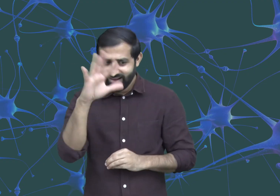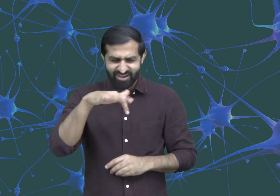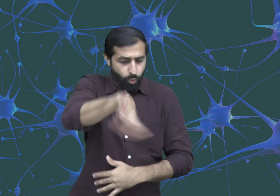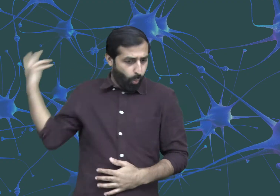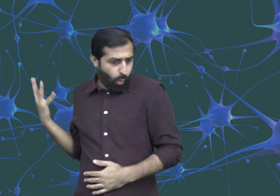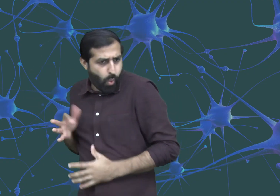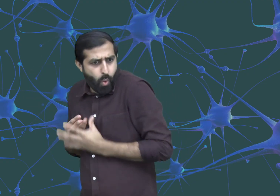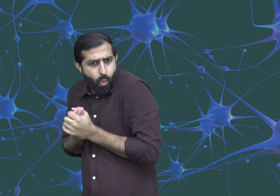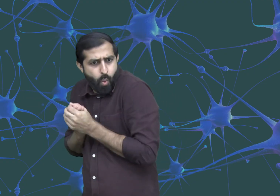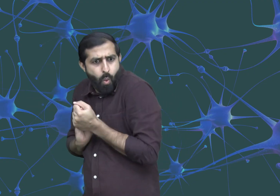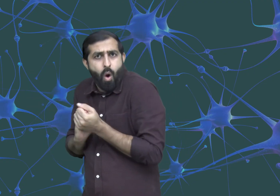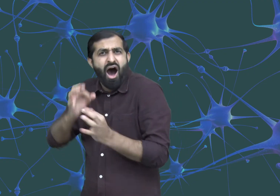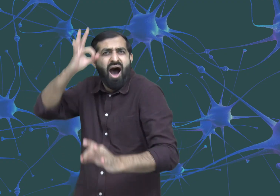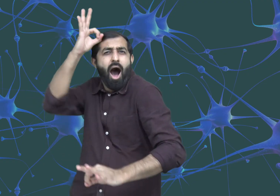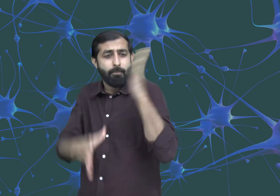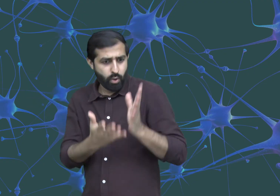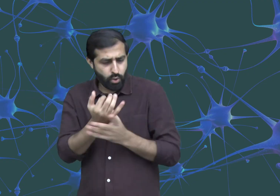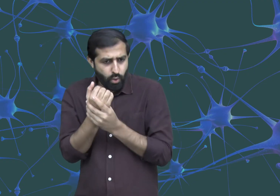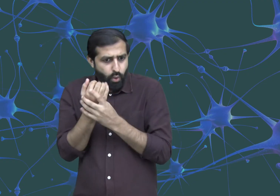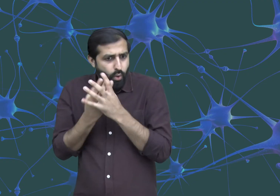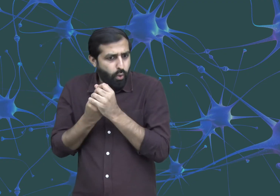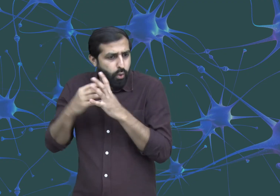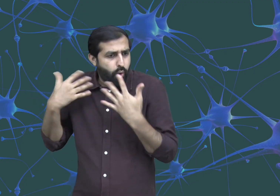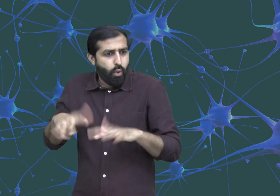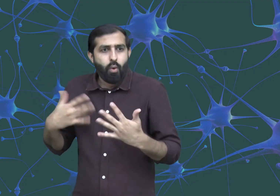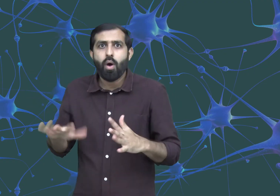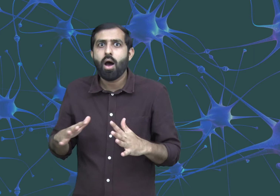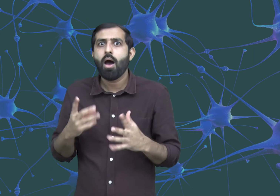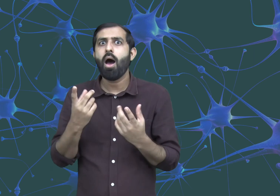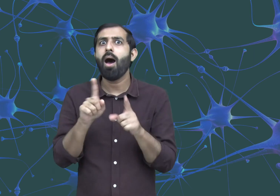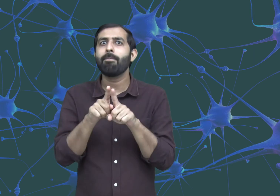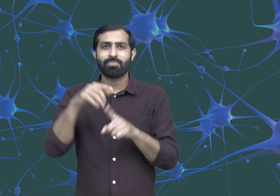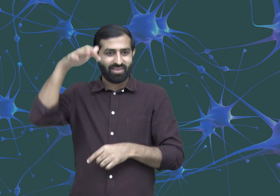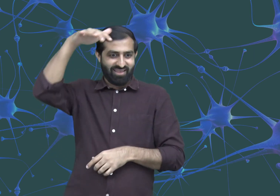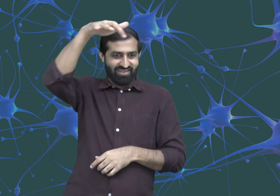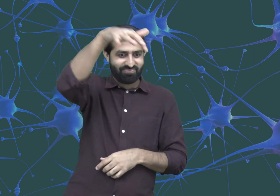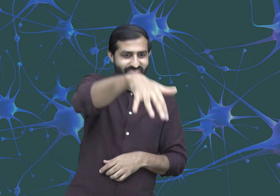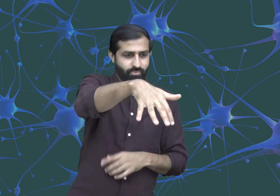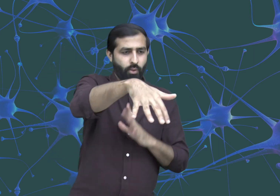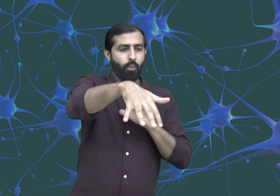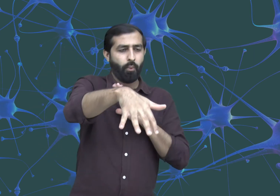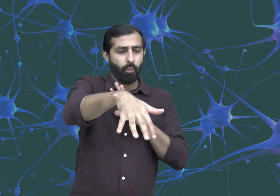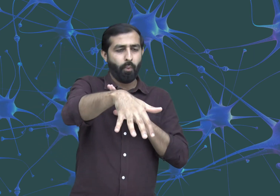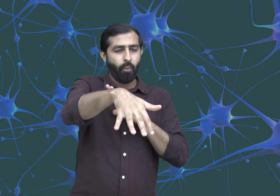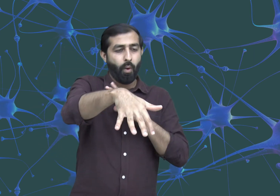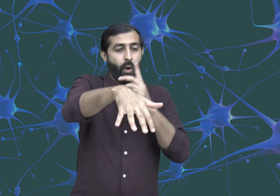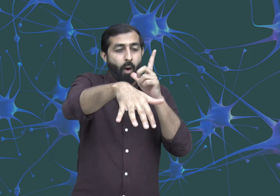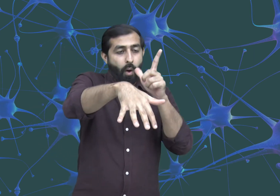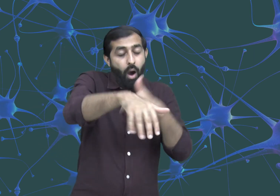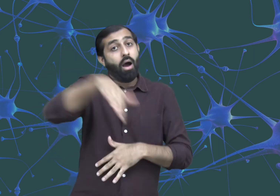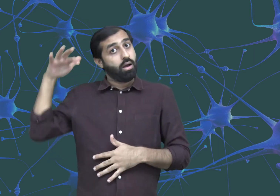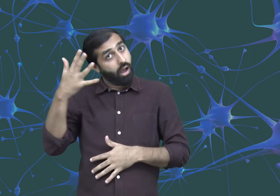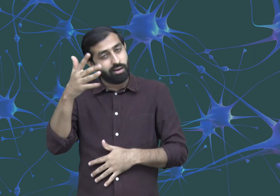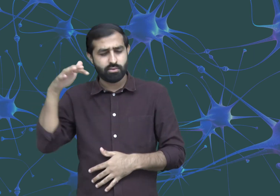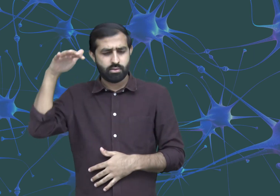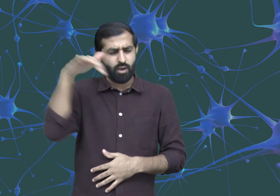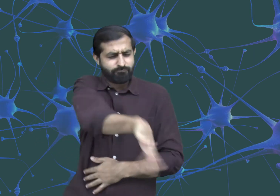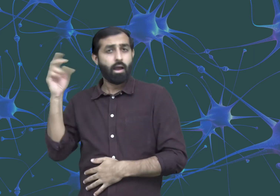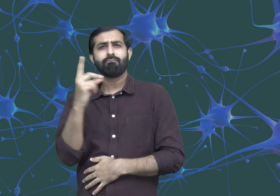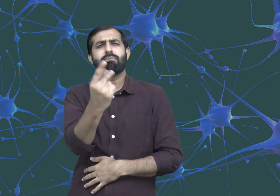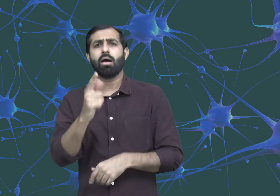No, we immediately move our hand away from it because we feel the heat. It is a very quick action.